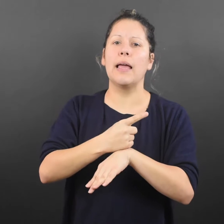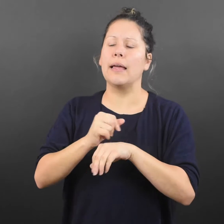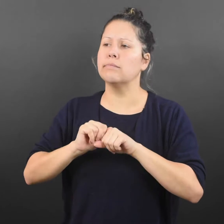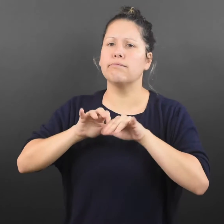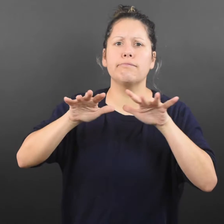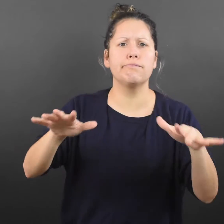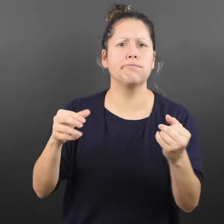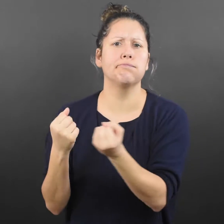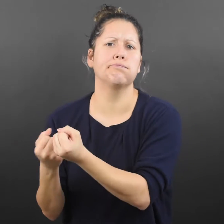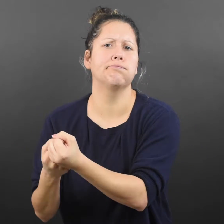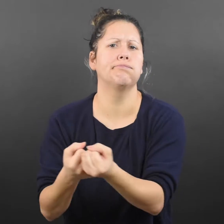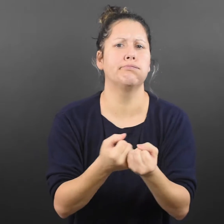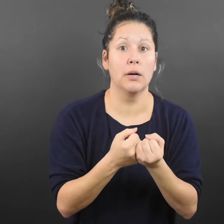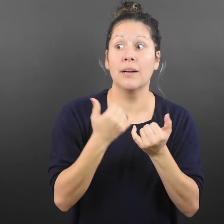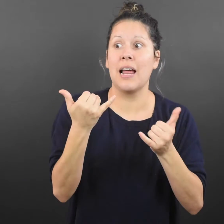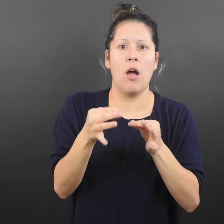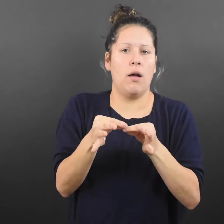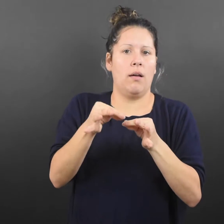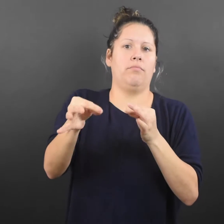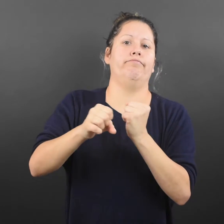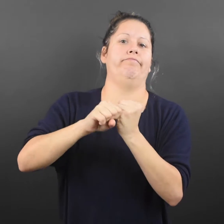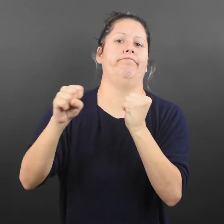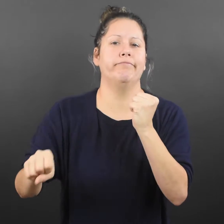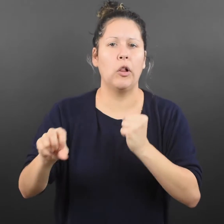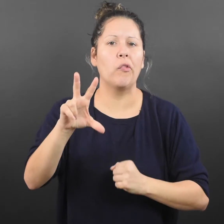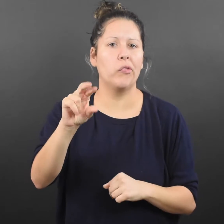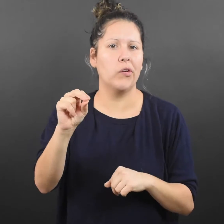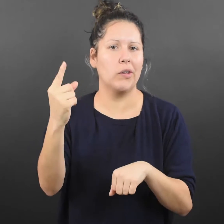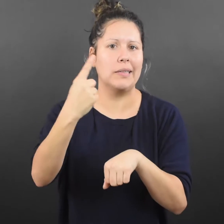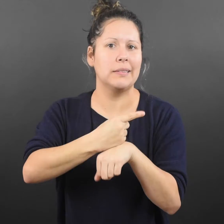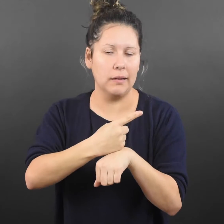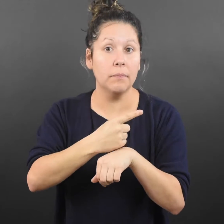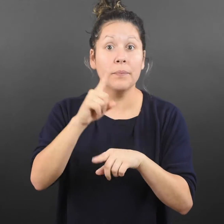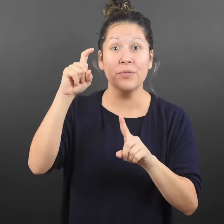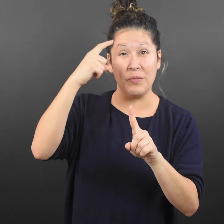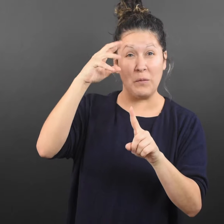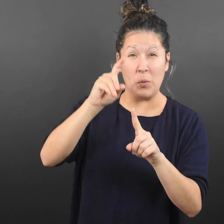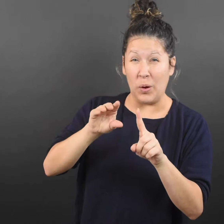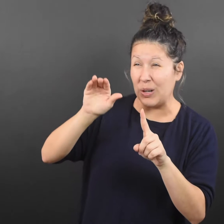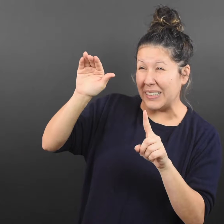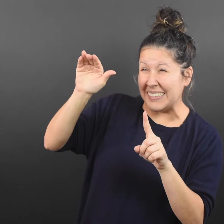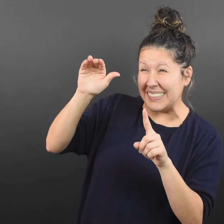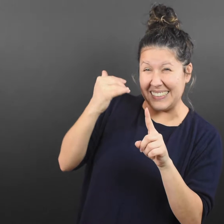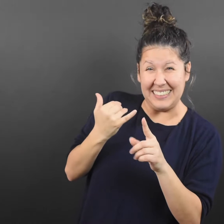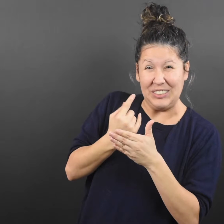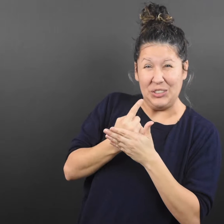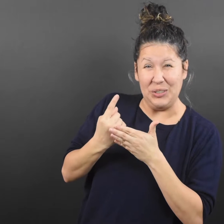additional 30 days after Governor Walz requested an extension this week in a letter to the White